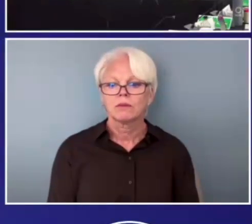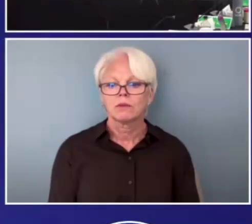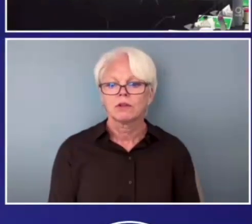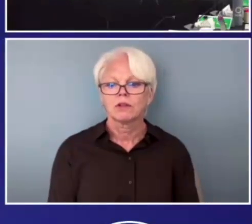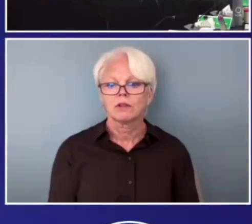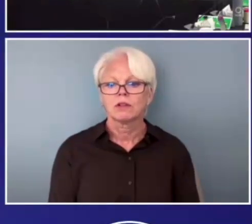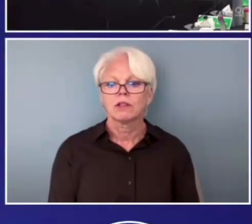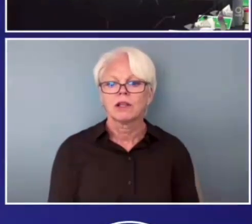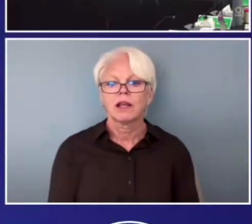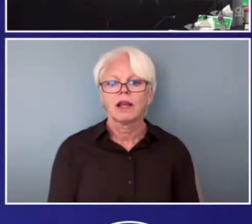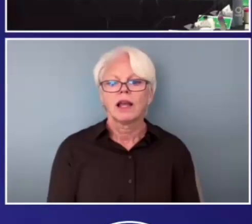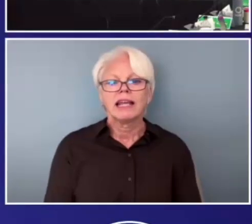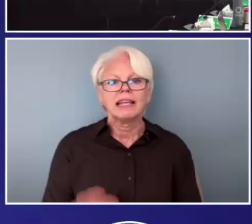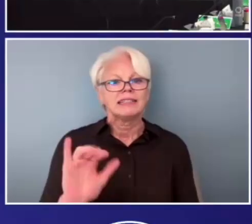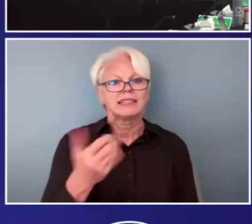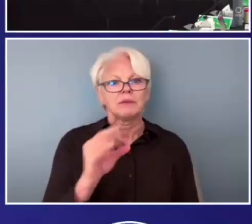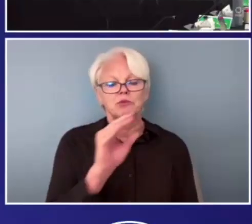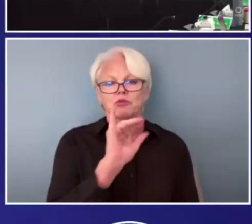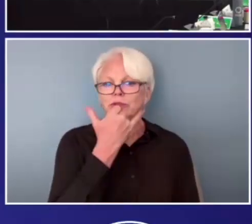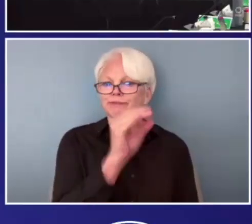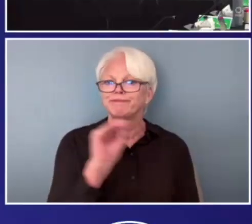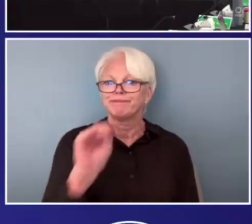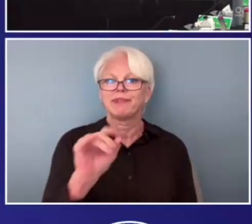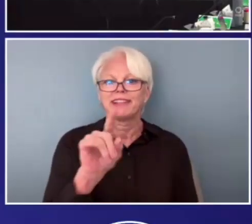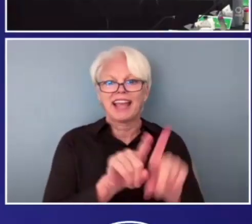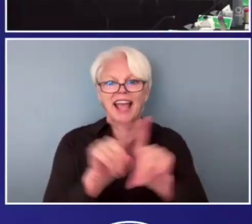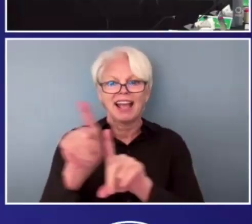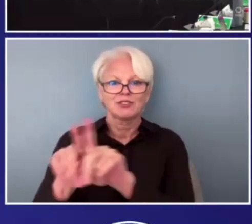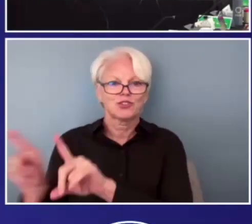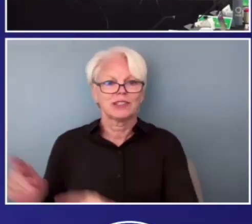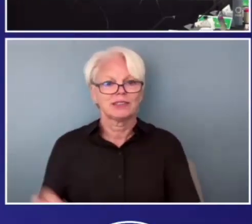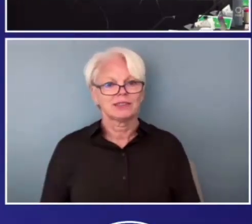asterisks. Try to say that ten times fast.